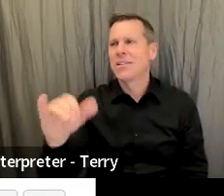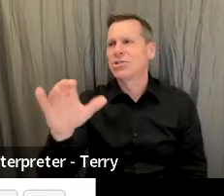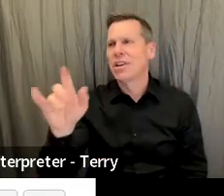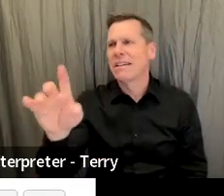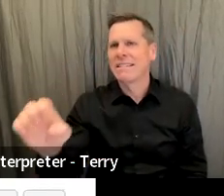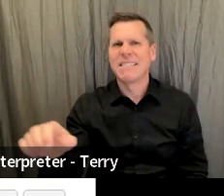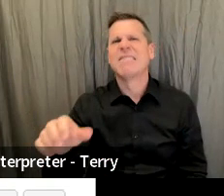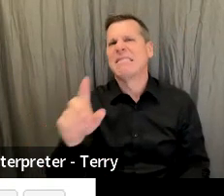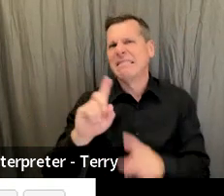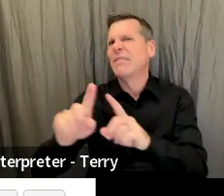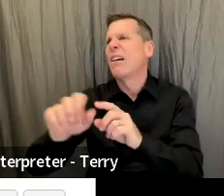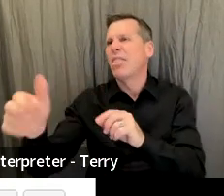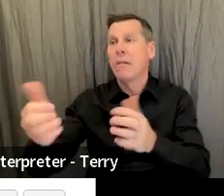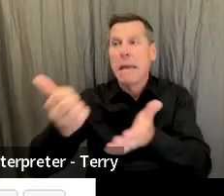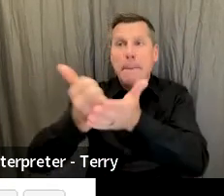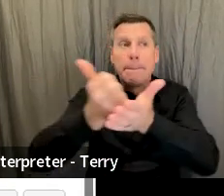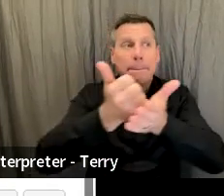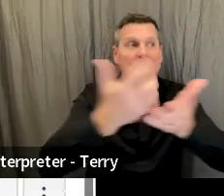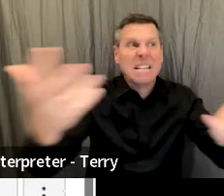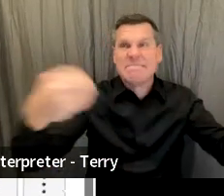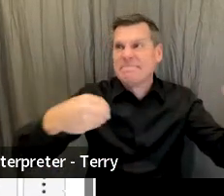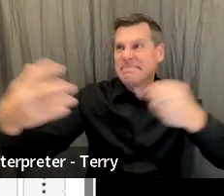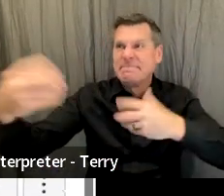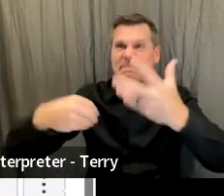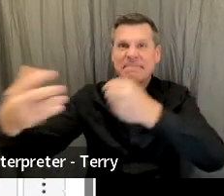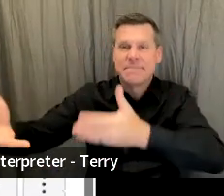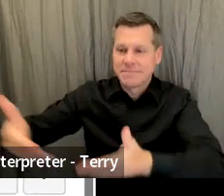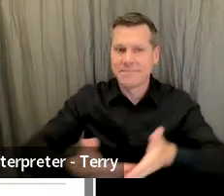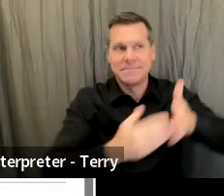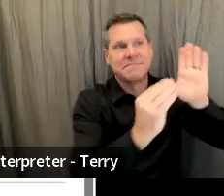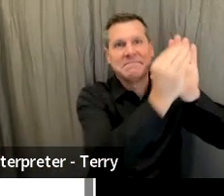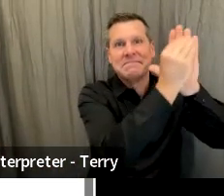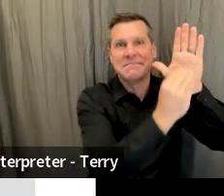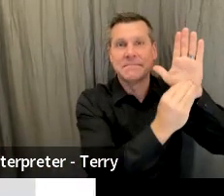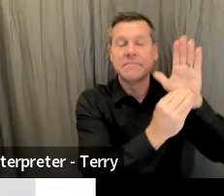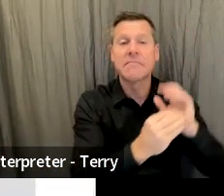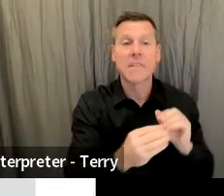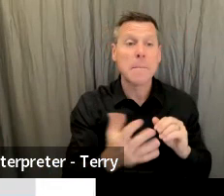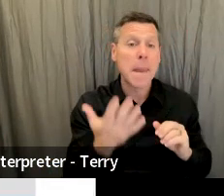So if you if you were to go to the equity minded teaching overview page,